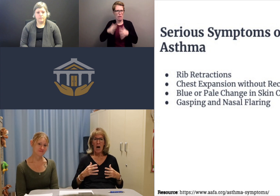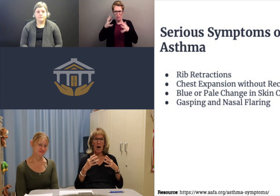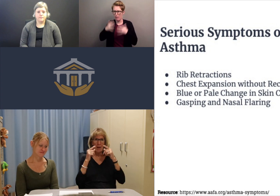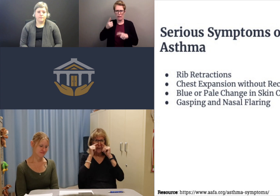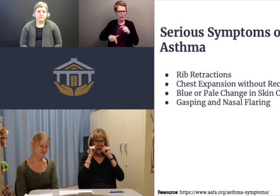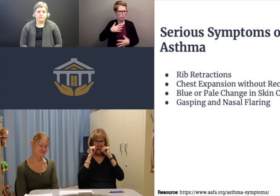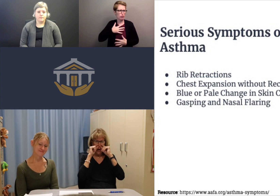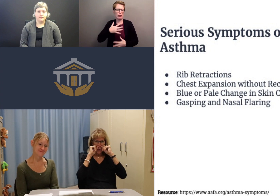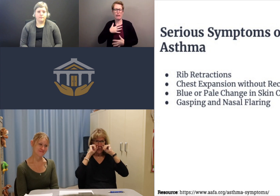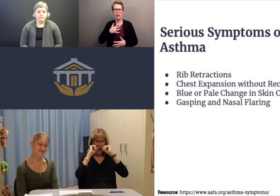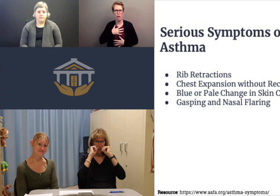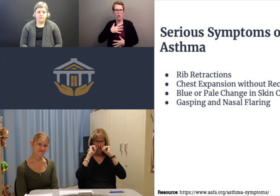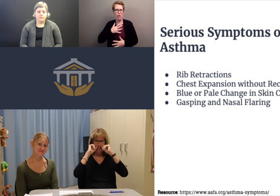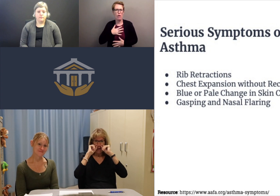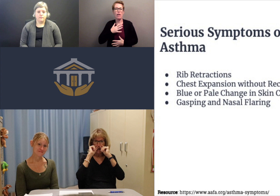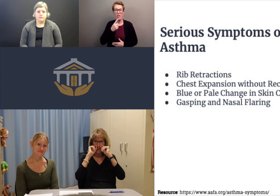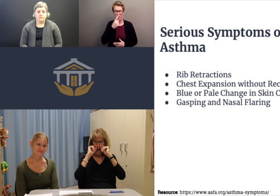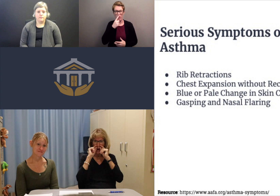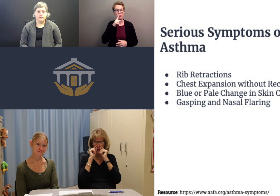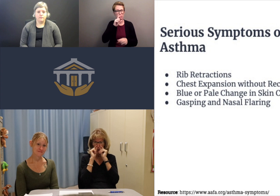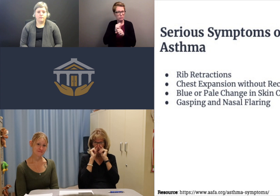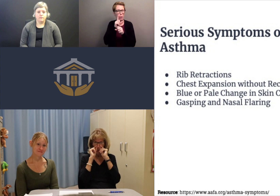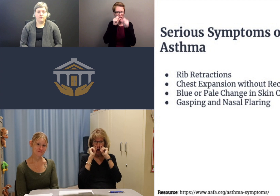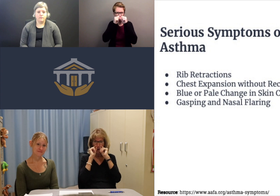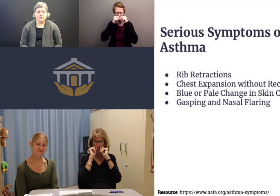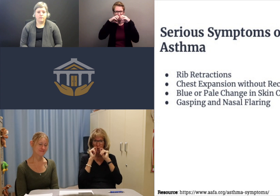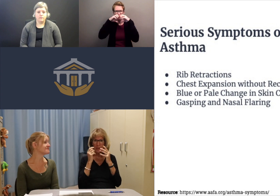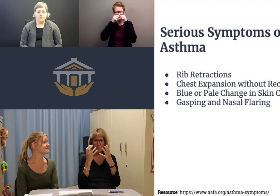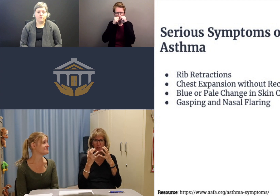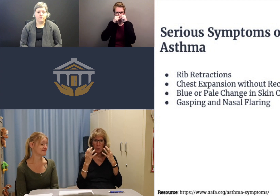um and your nose actually flares out. You know, your nostrils and you're just,